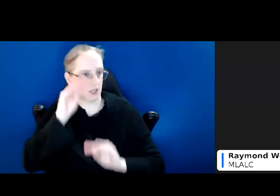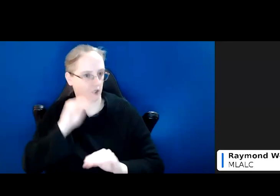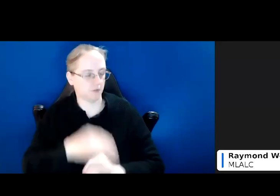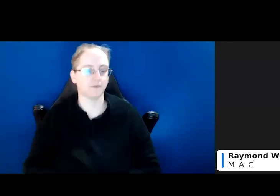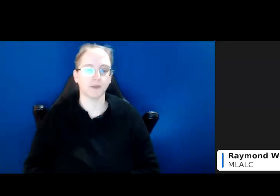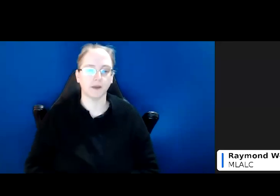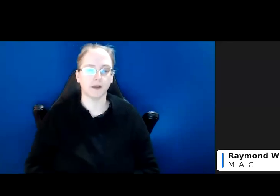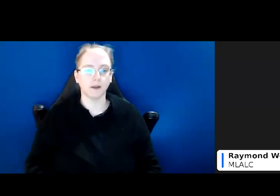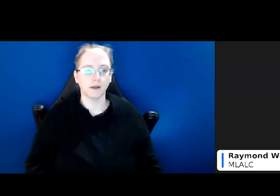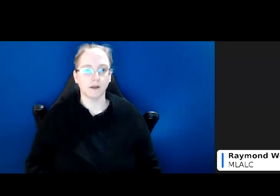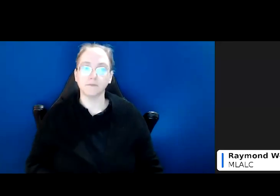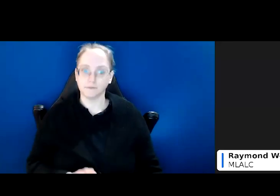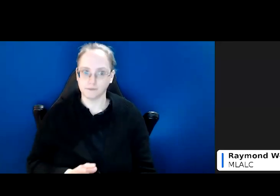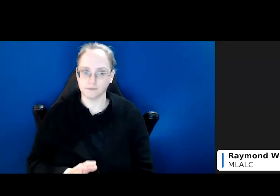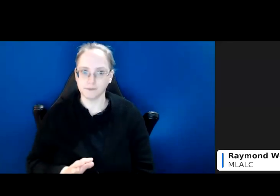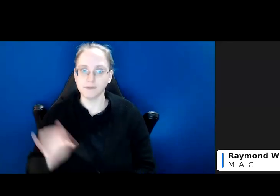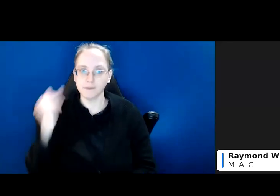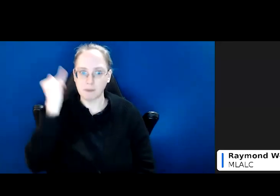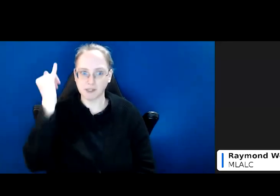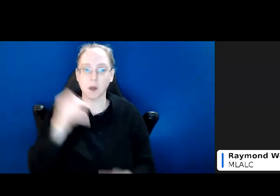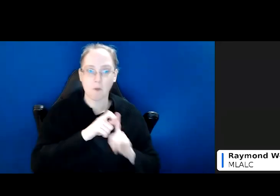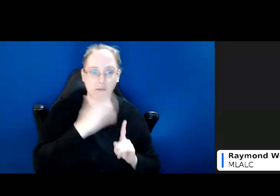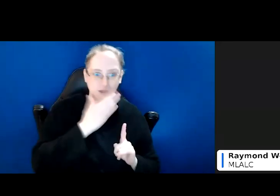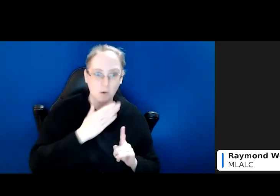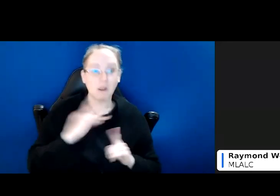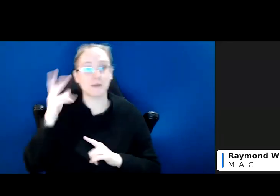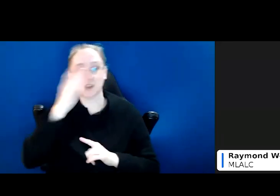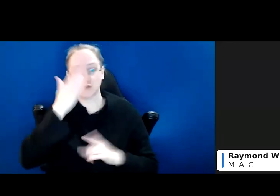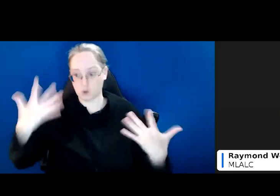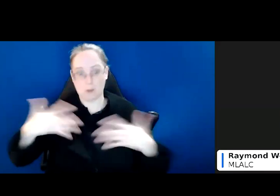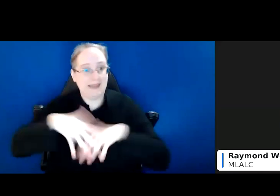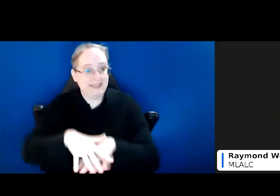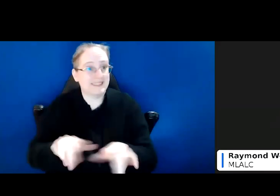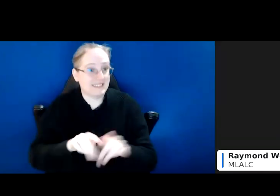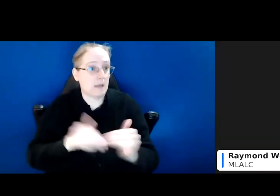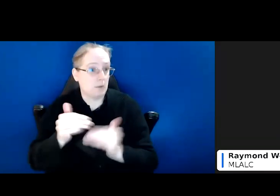Now, if you can imagine the primary school on the high school being in the same building, that is the infrastructure that is called